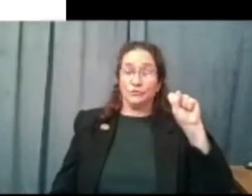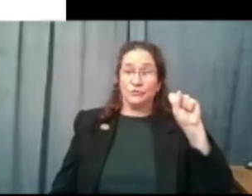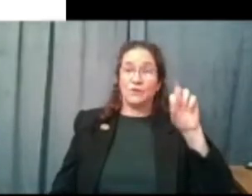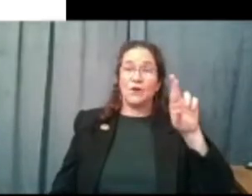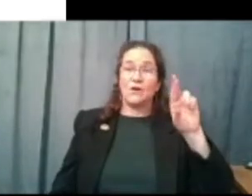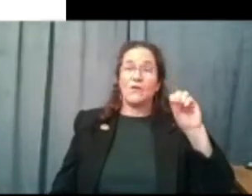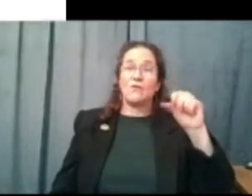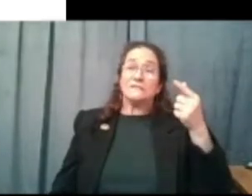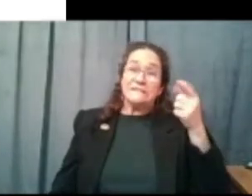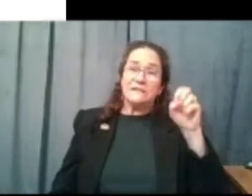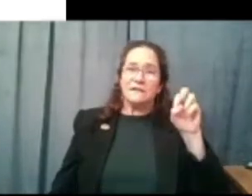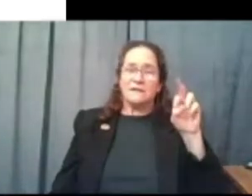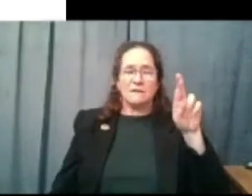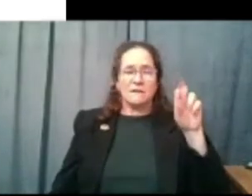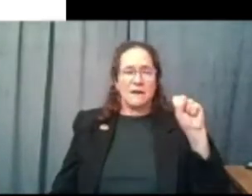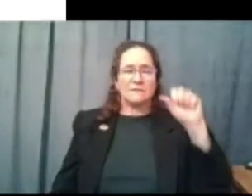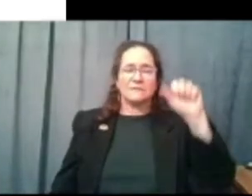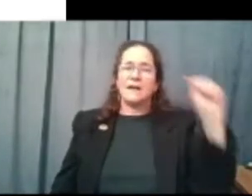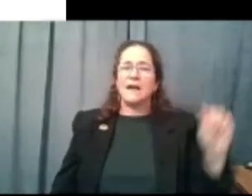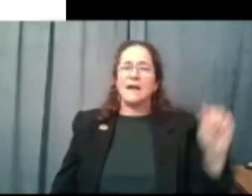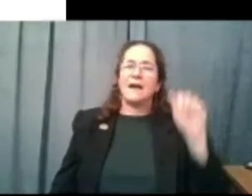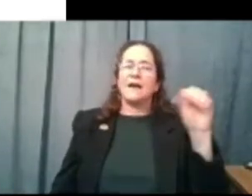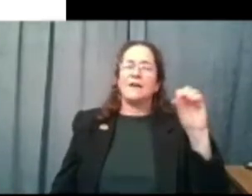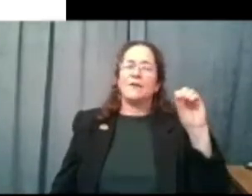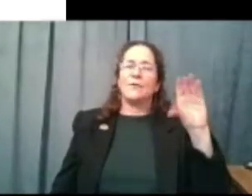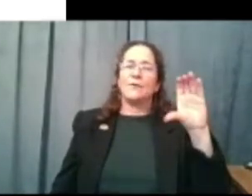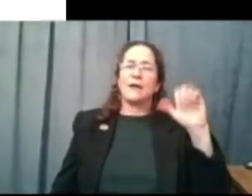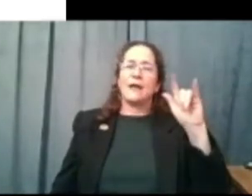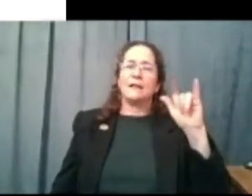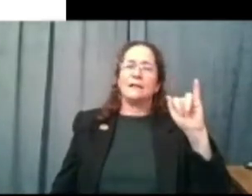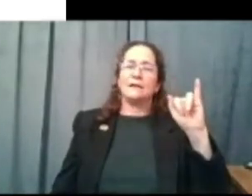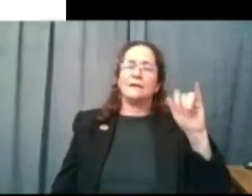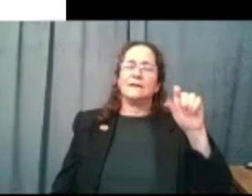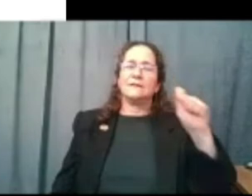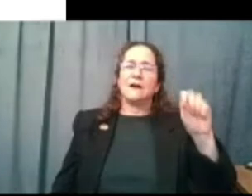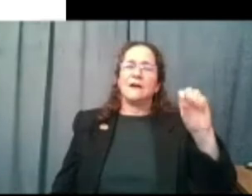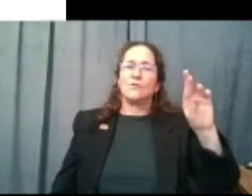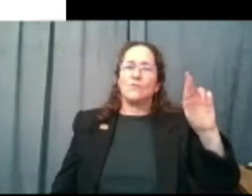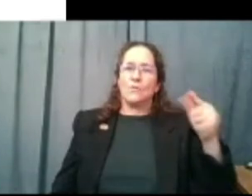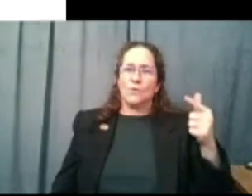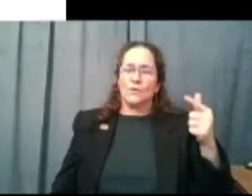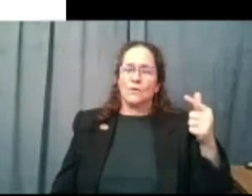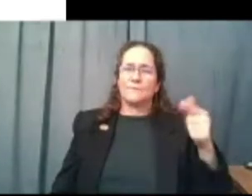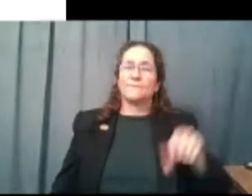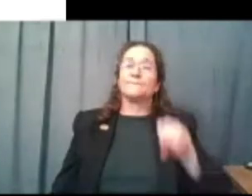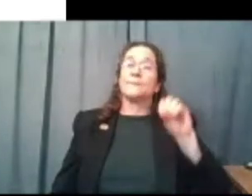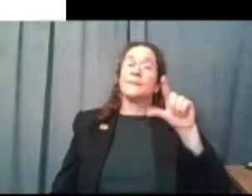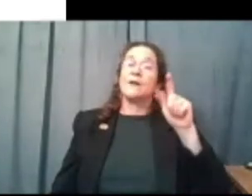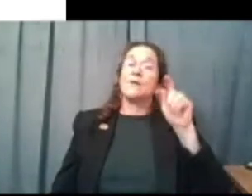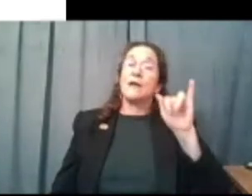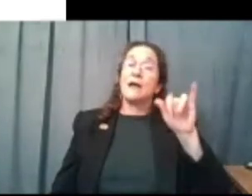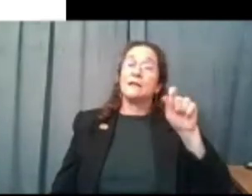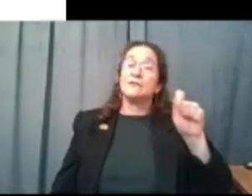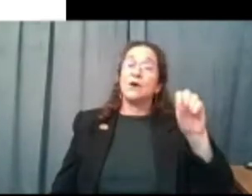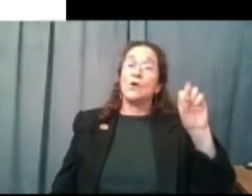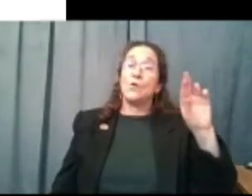Rogers @ ocali dot org. So with that said, hopefully you know those of you driving